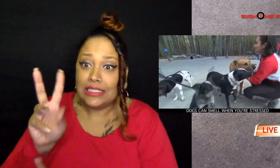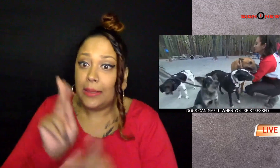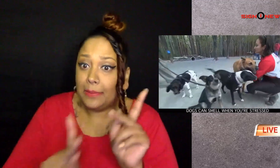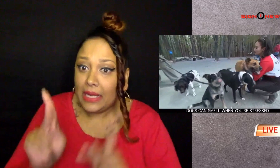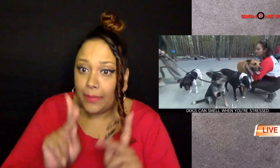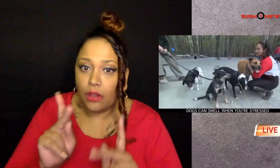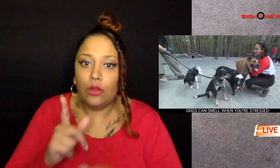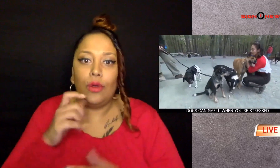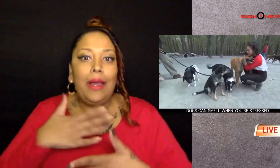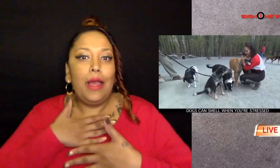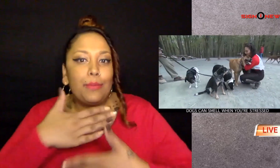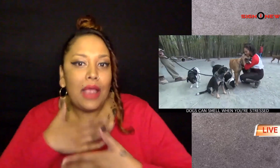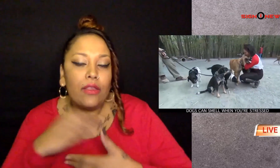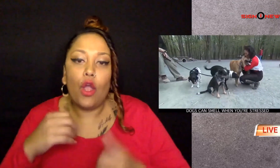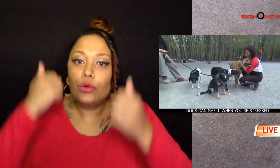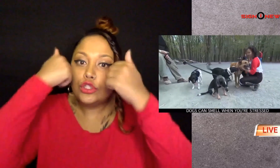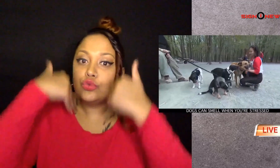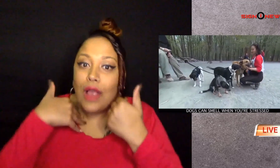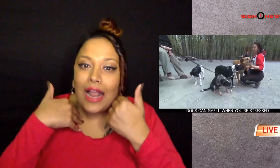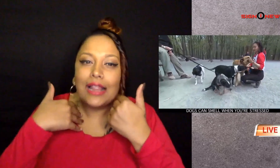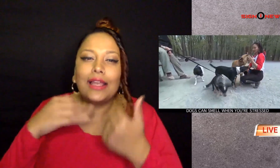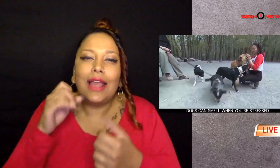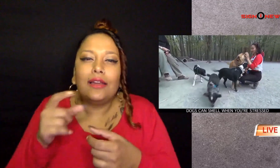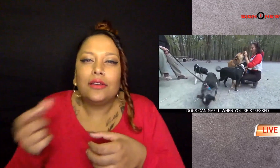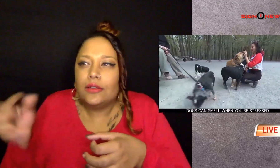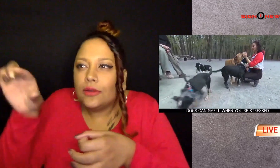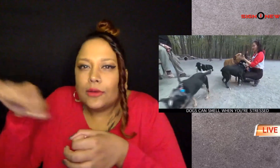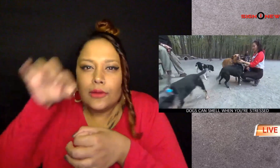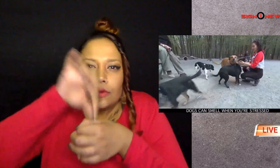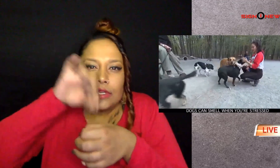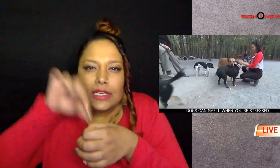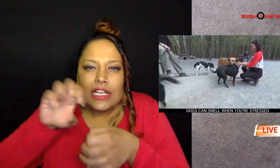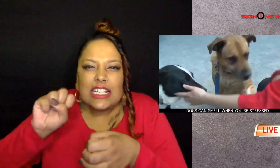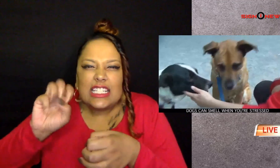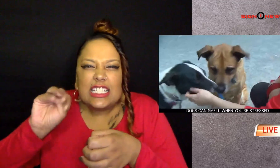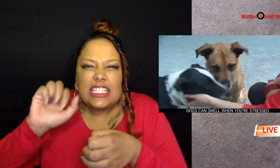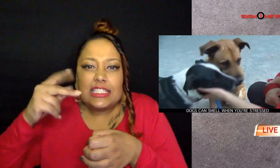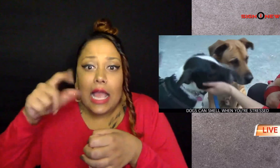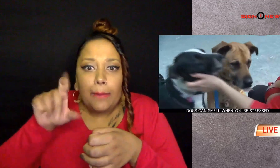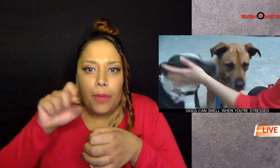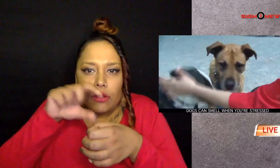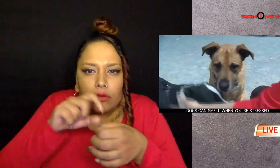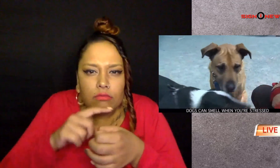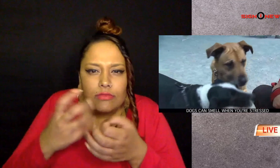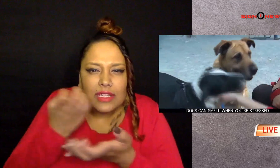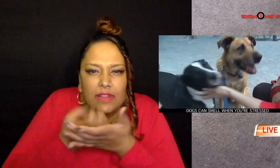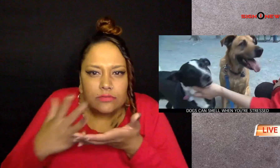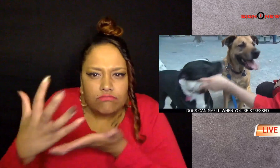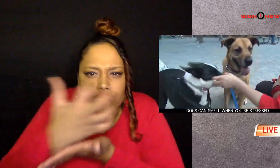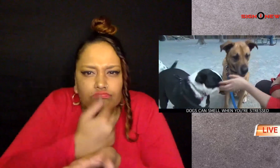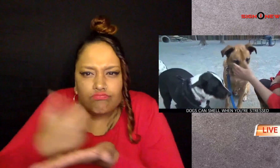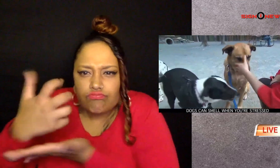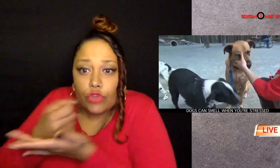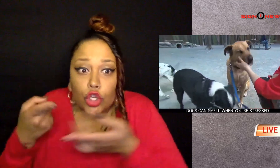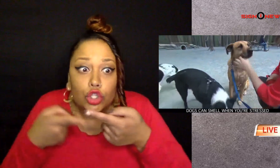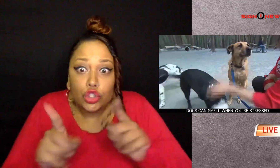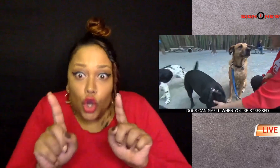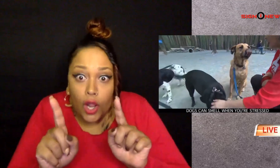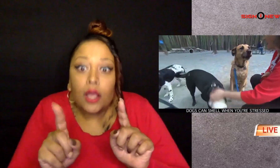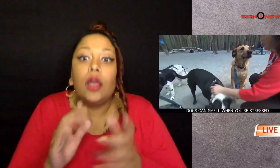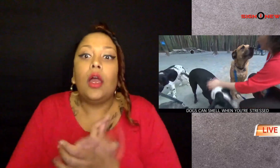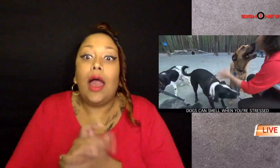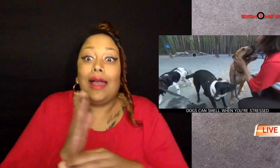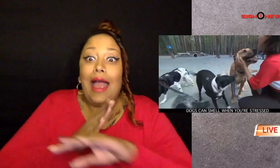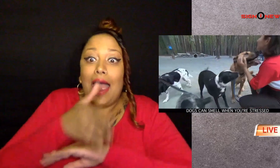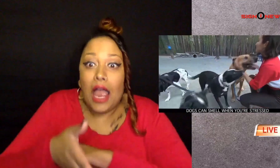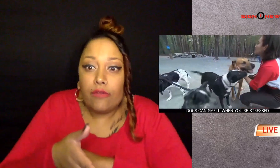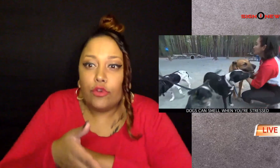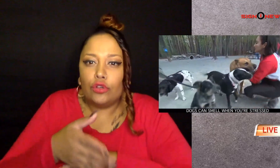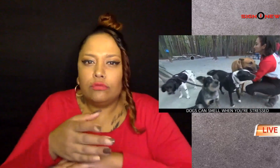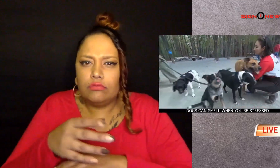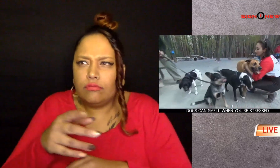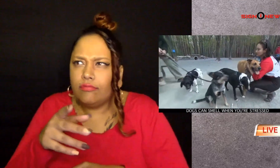whose breath and sweat samples were collected during and after performing a stressful task